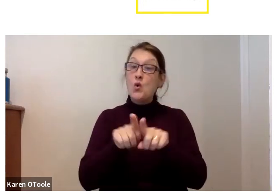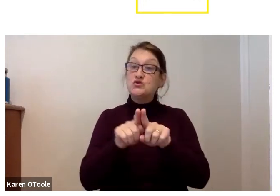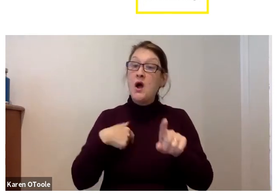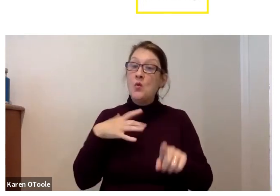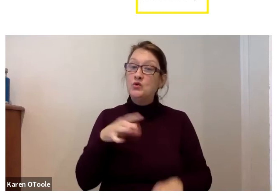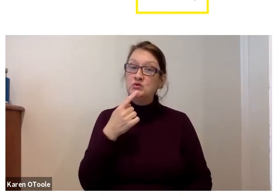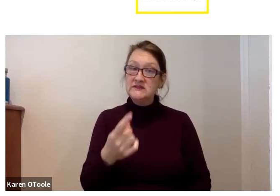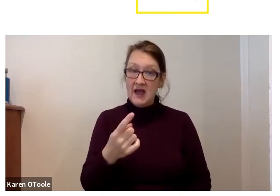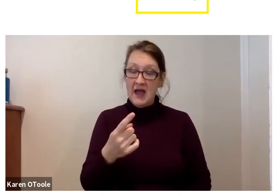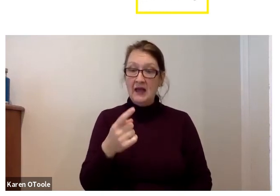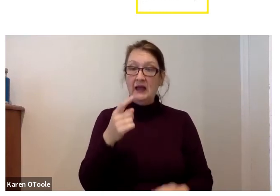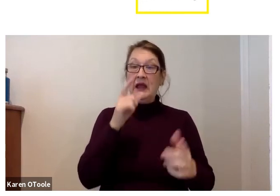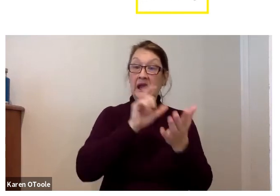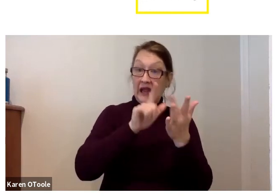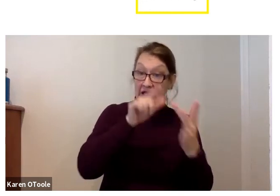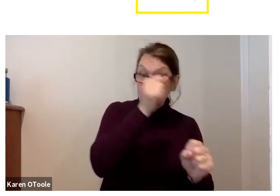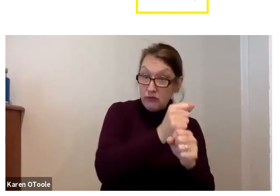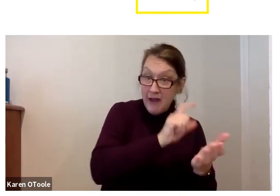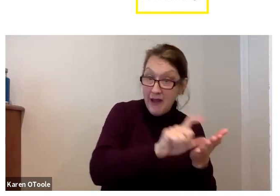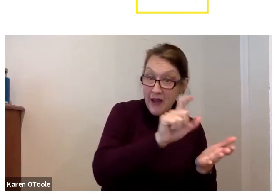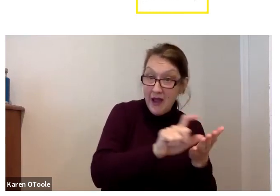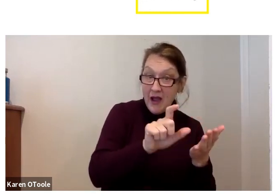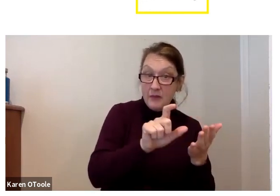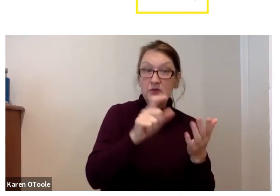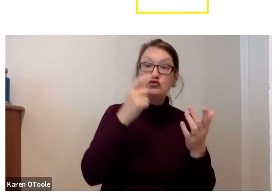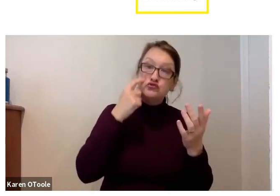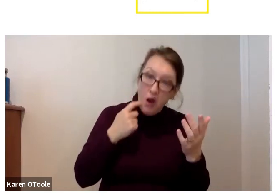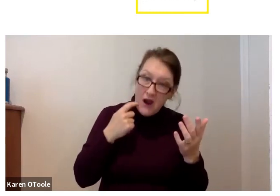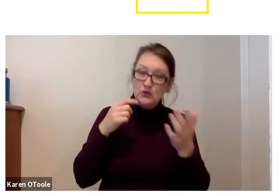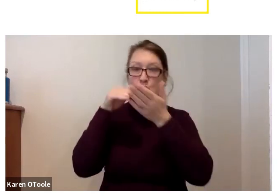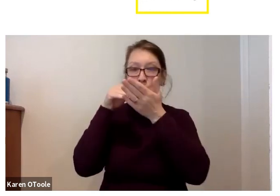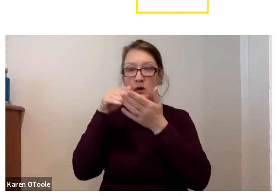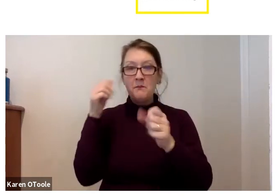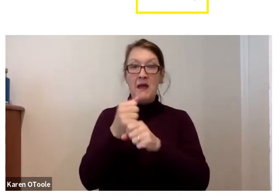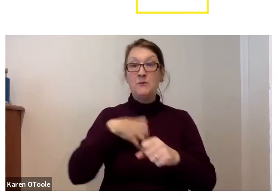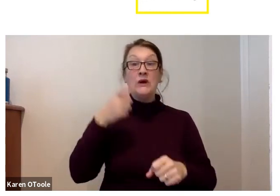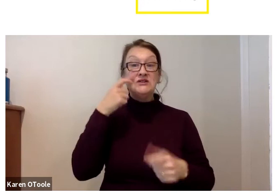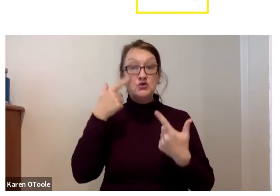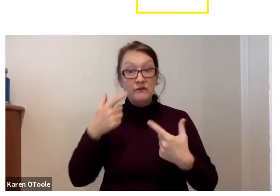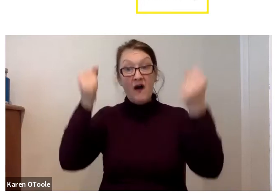working to make it slightly more easier to find. Though it is buried in the settings.